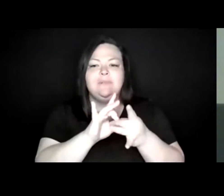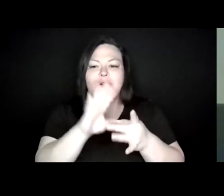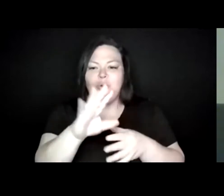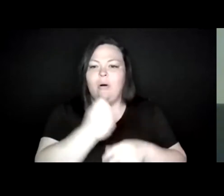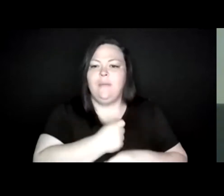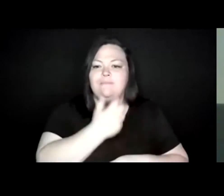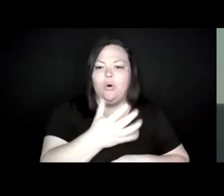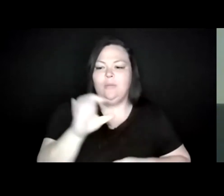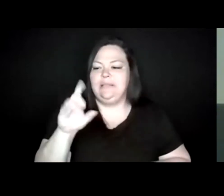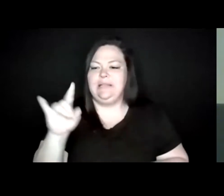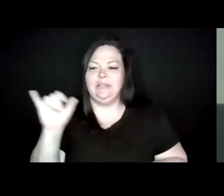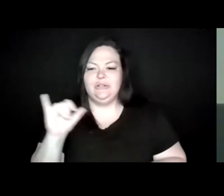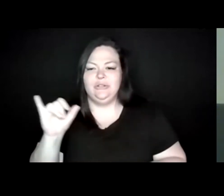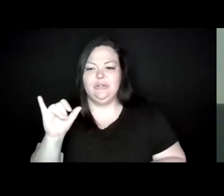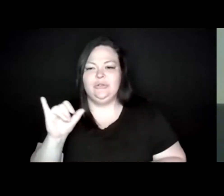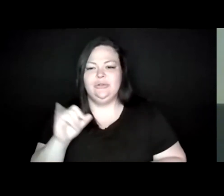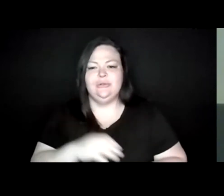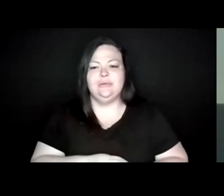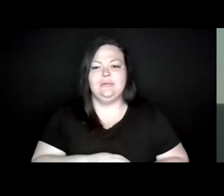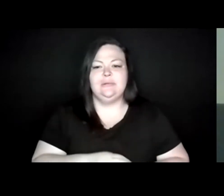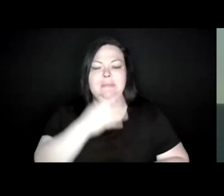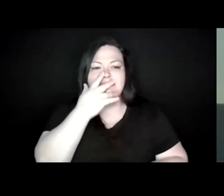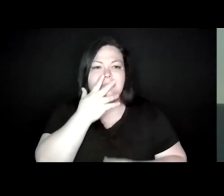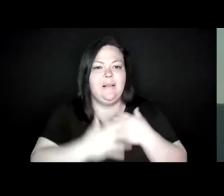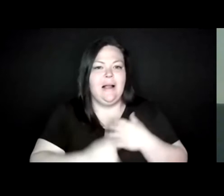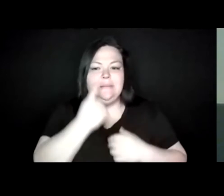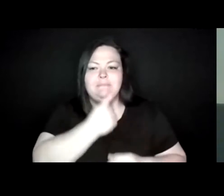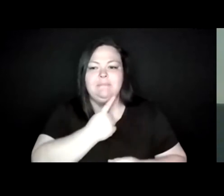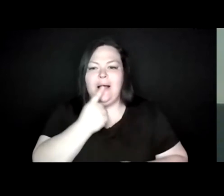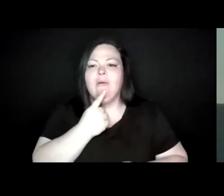"but in turn I've earned the bloody mouth" and "my bleeding boy bleats from a smoky forest